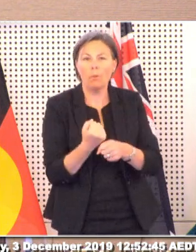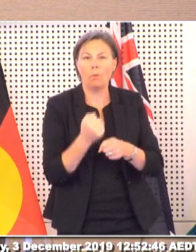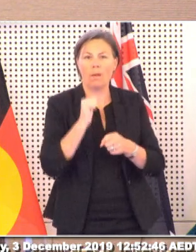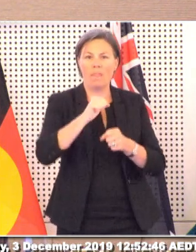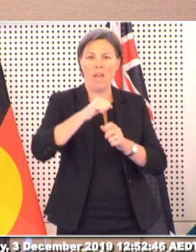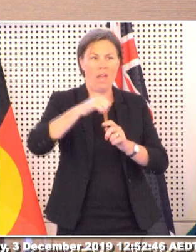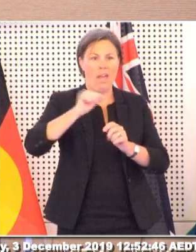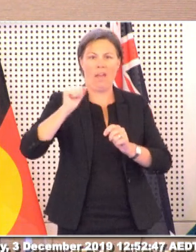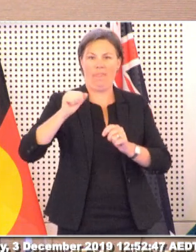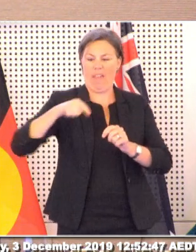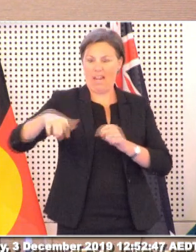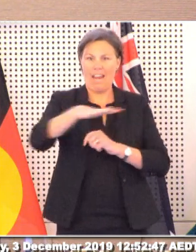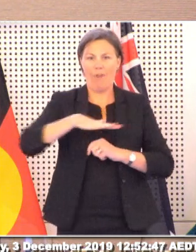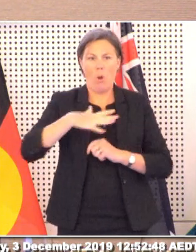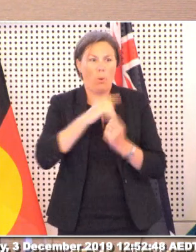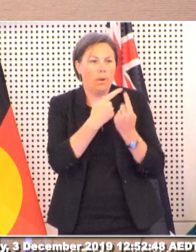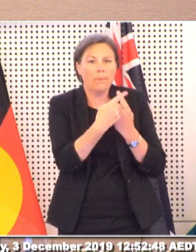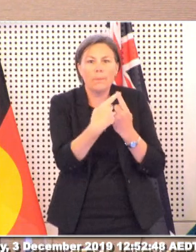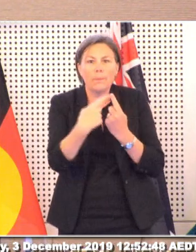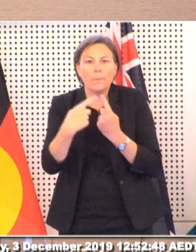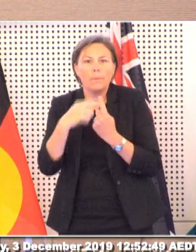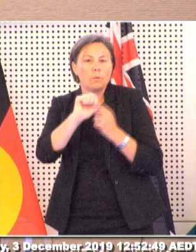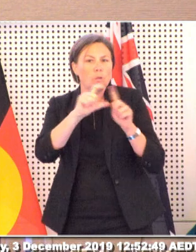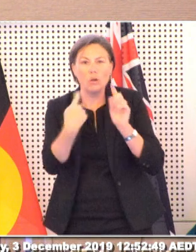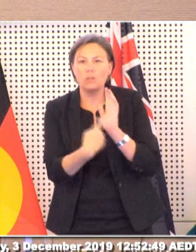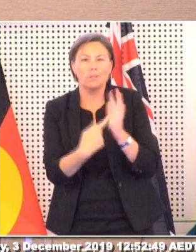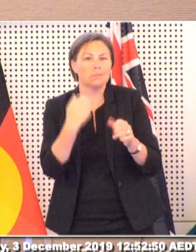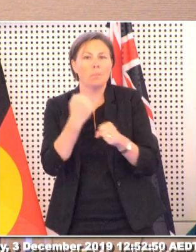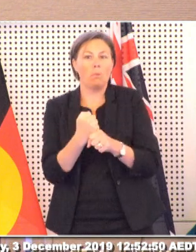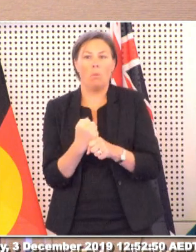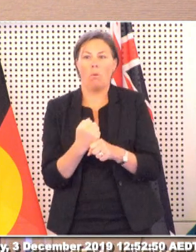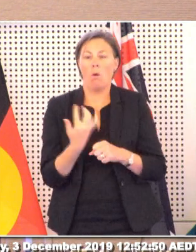supports and services that they need, do they have a forensic background and that